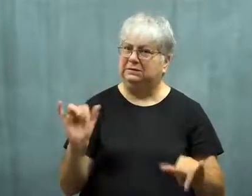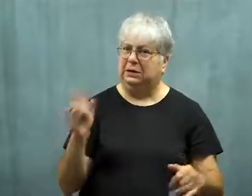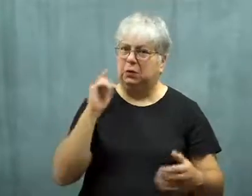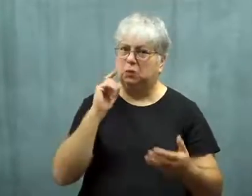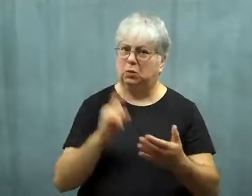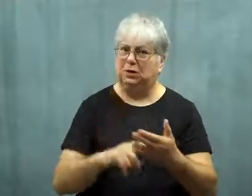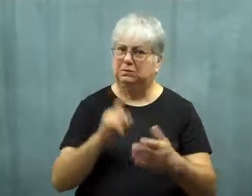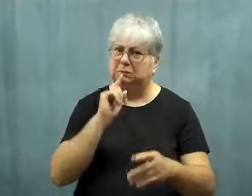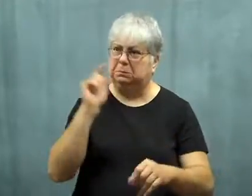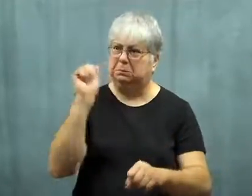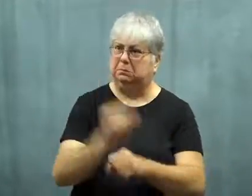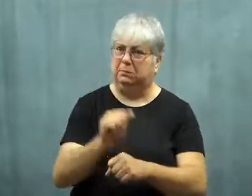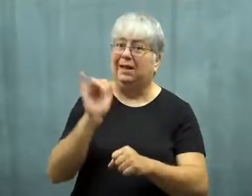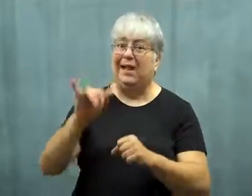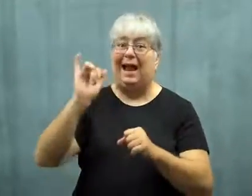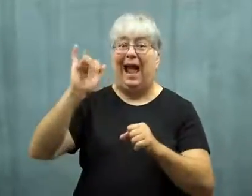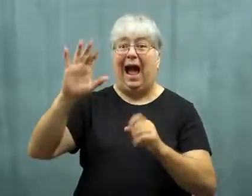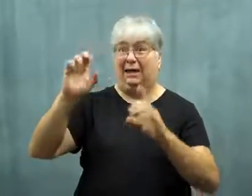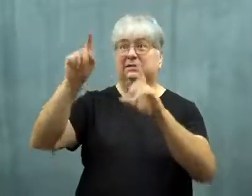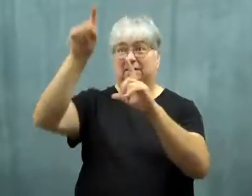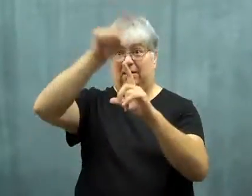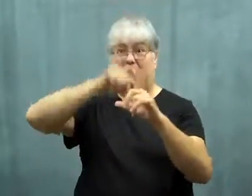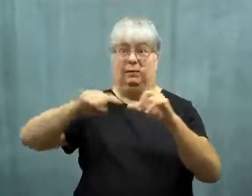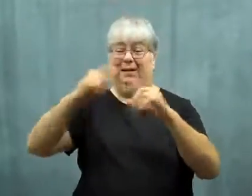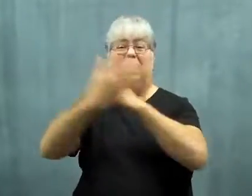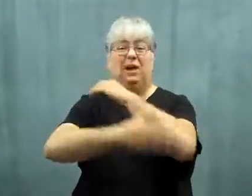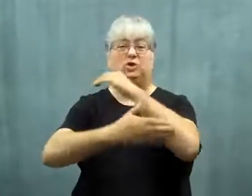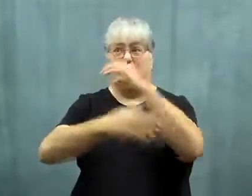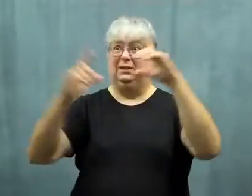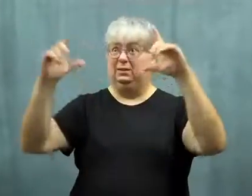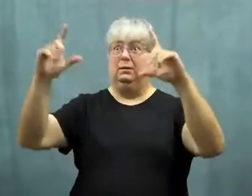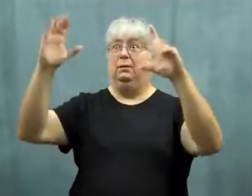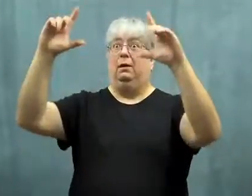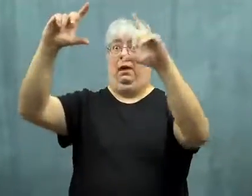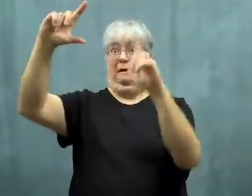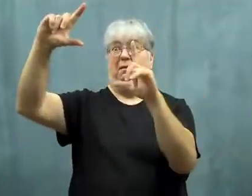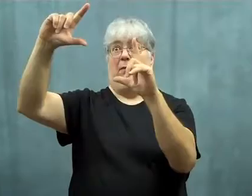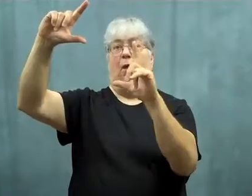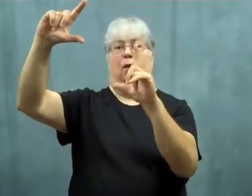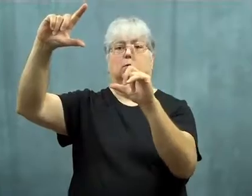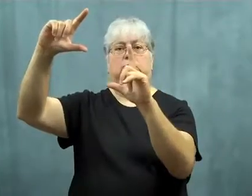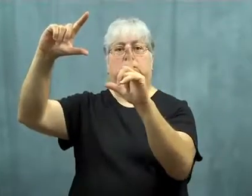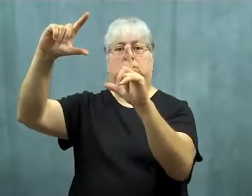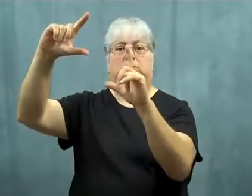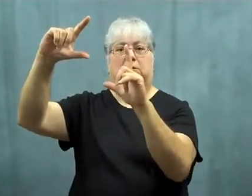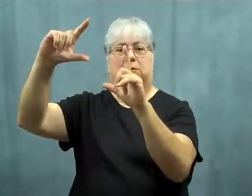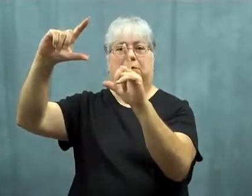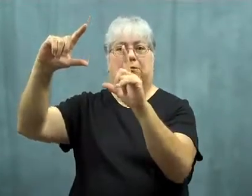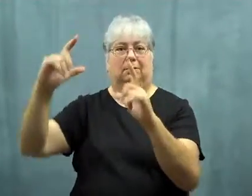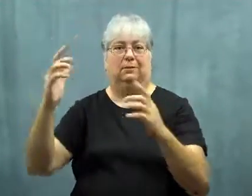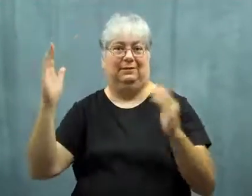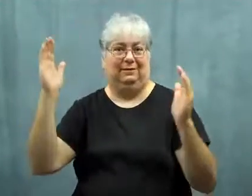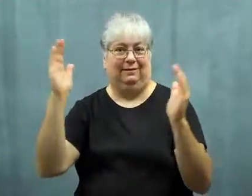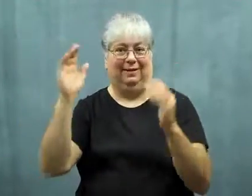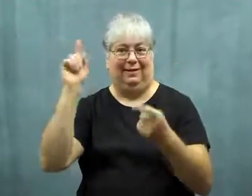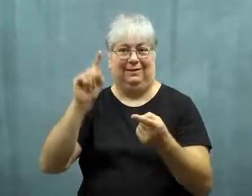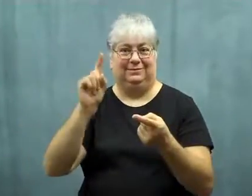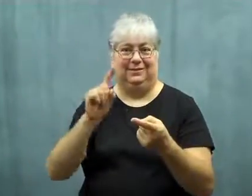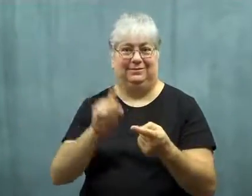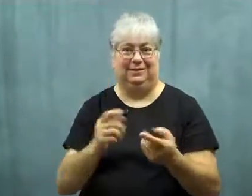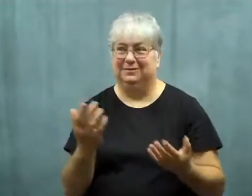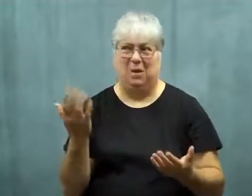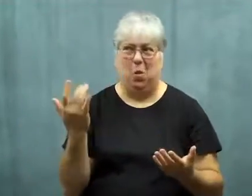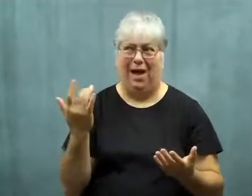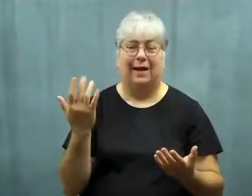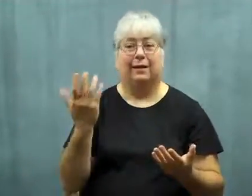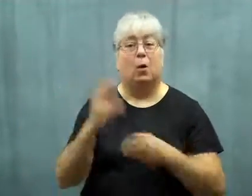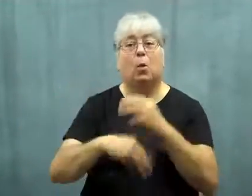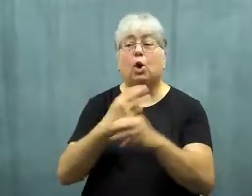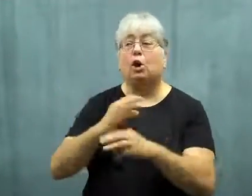However, the ice sheet is shrinking noticeably.